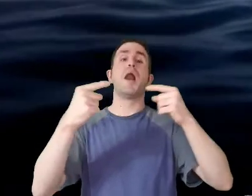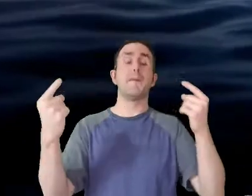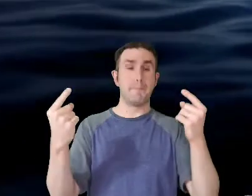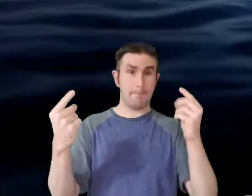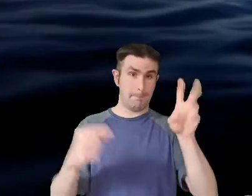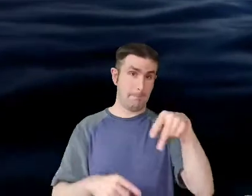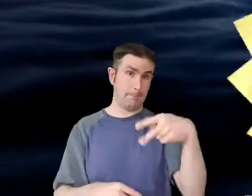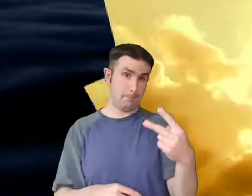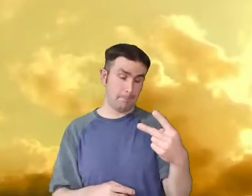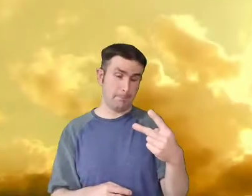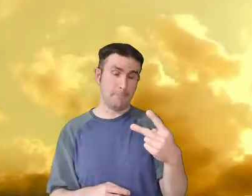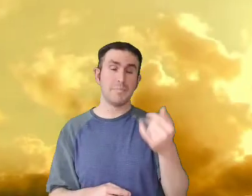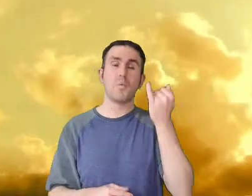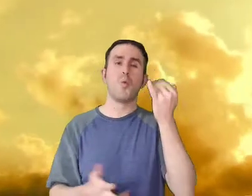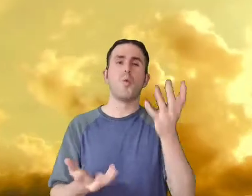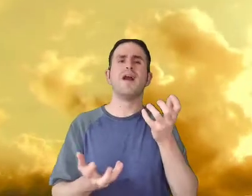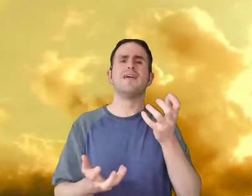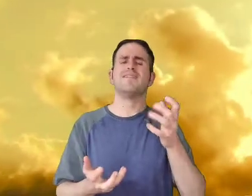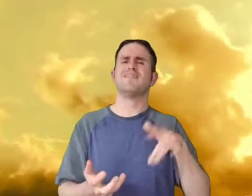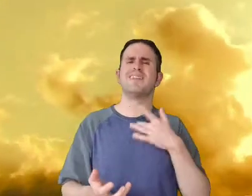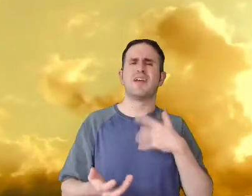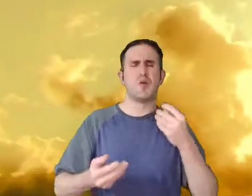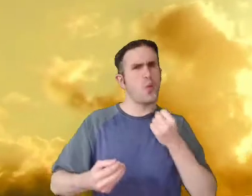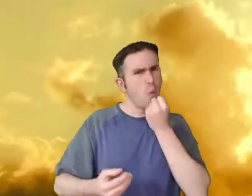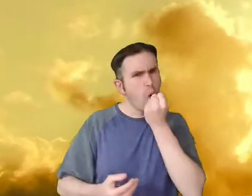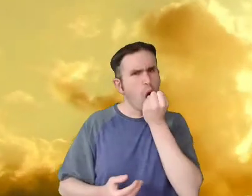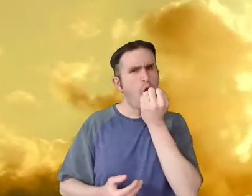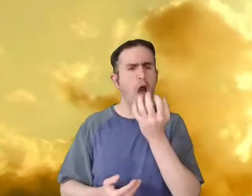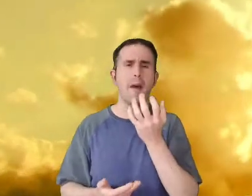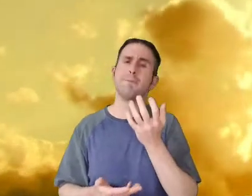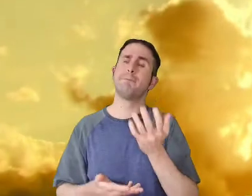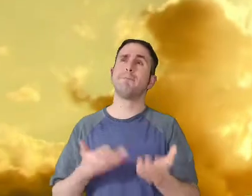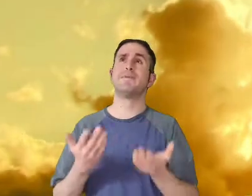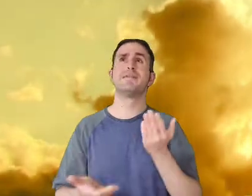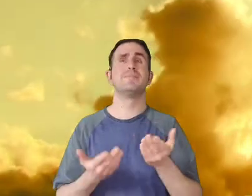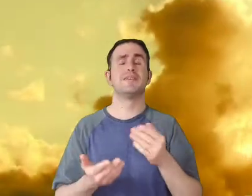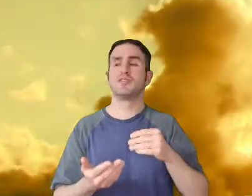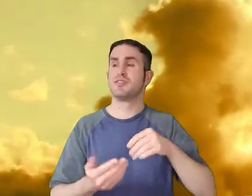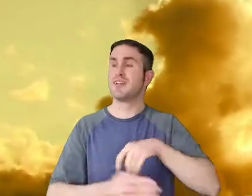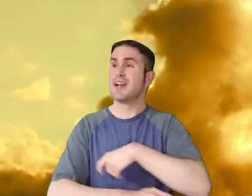if you wanted to use something that's going to feel a bit more warm... maybe it's during the day,